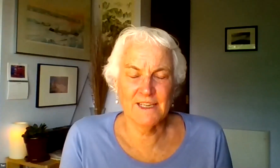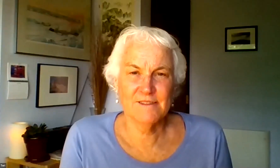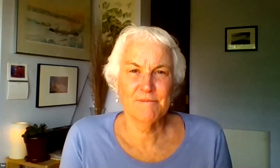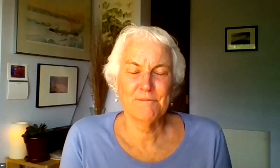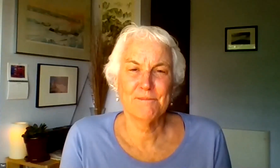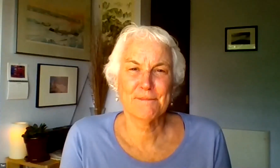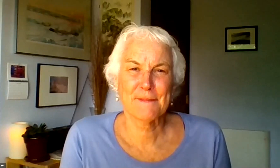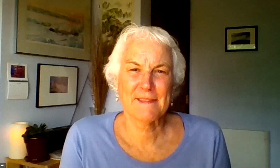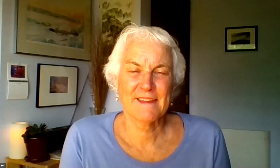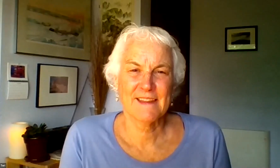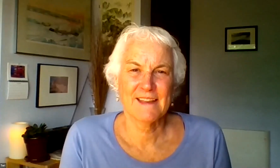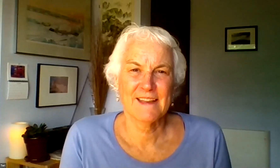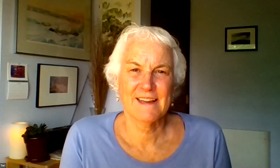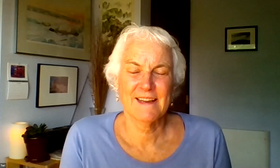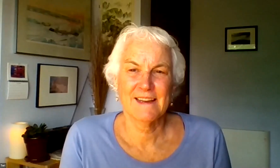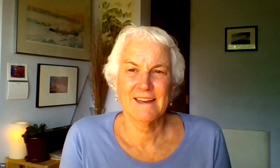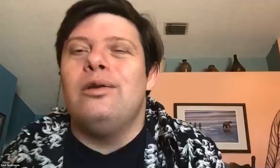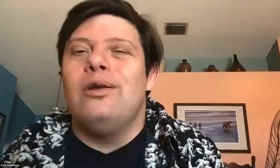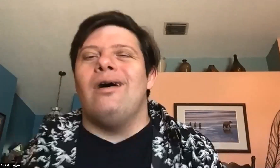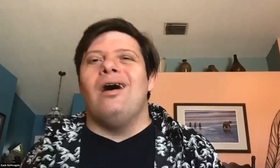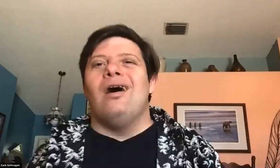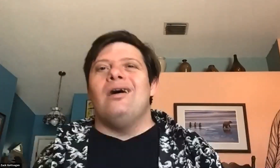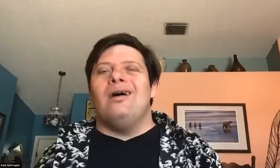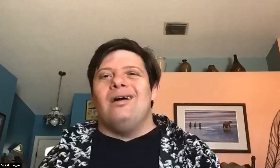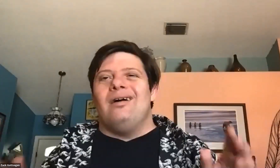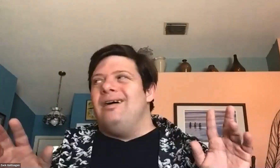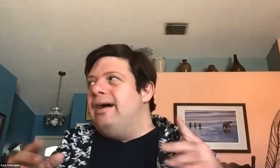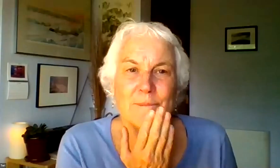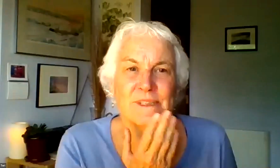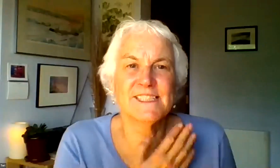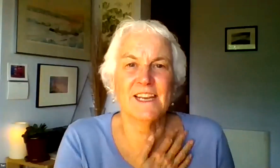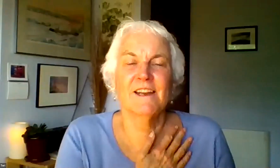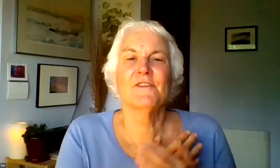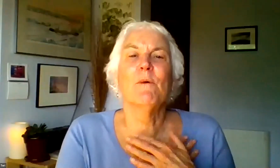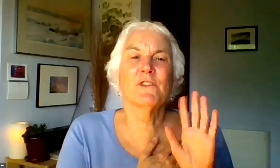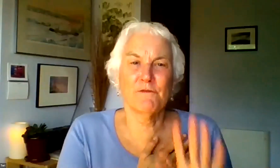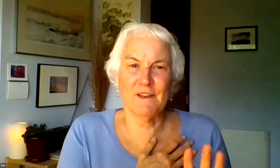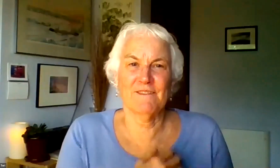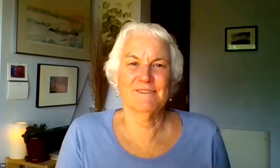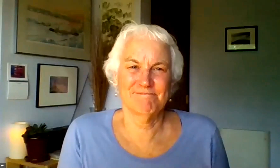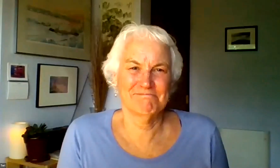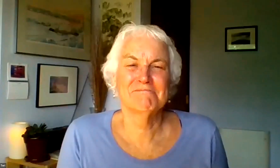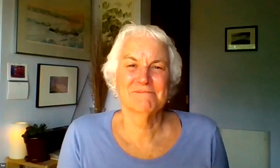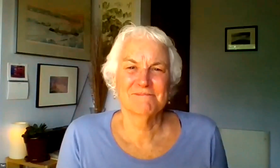I would say Grease. >> TERI: Did you